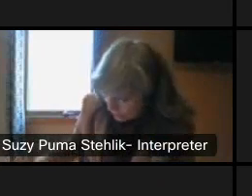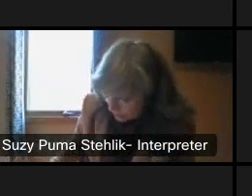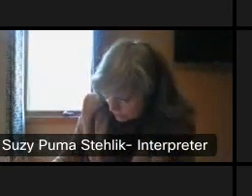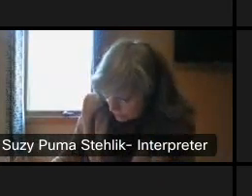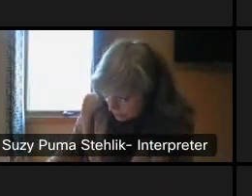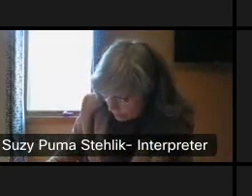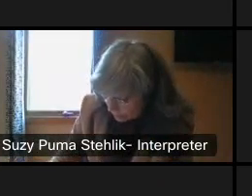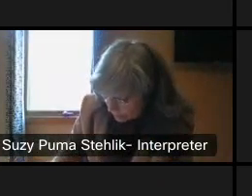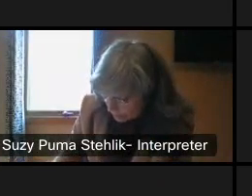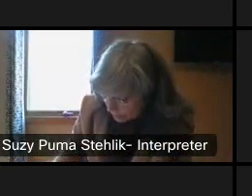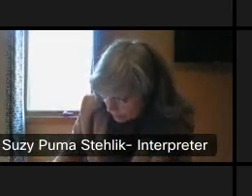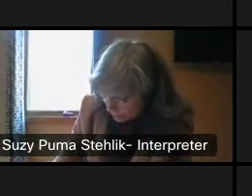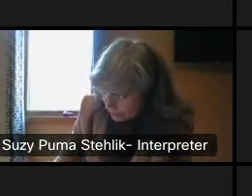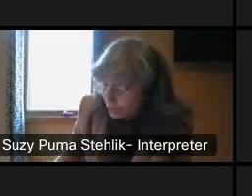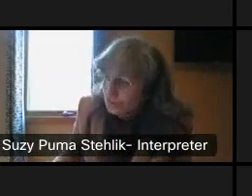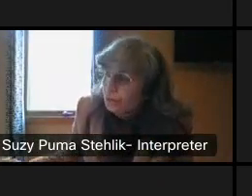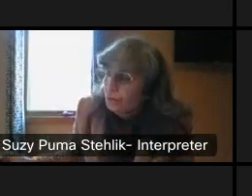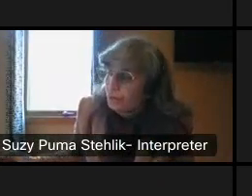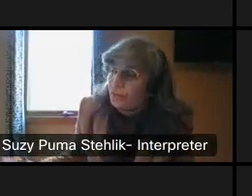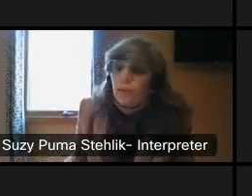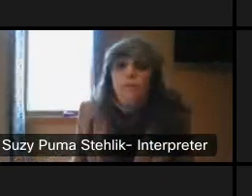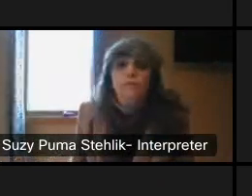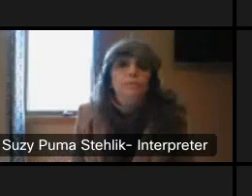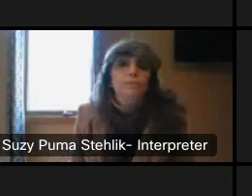Is the will be there.